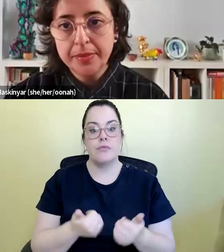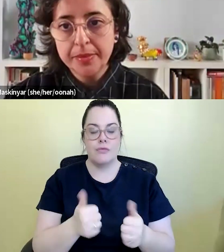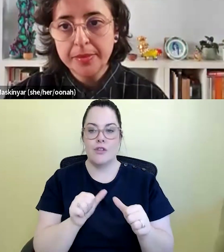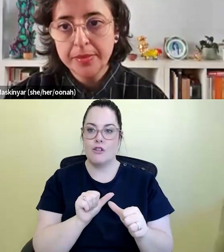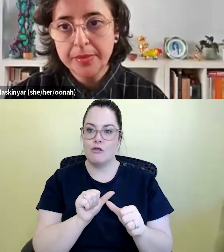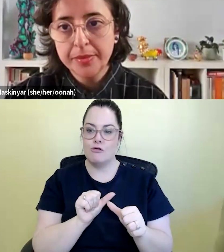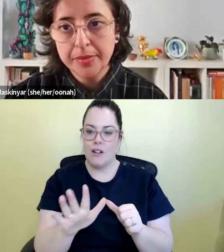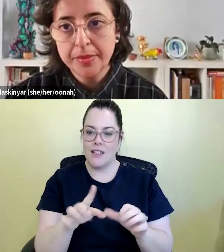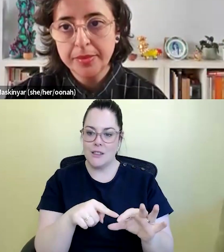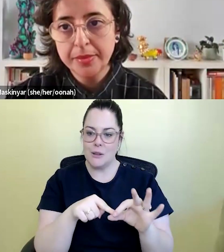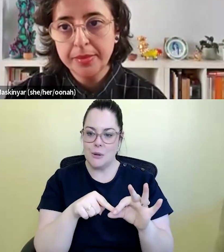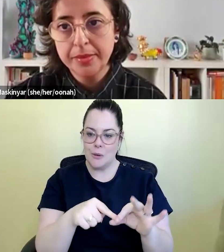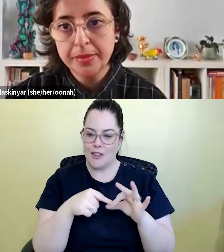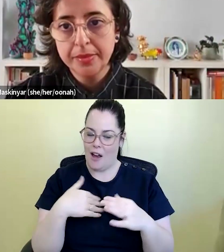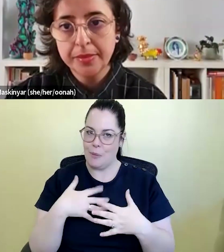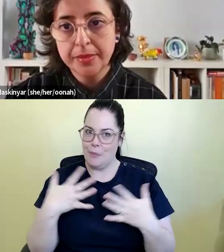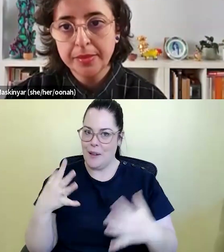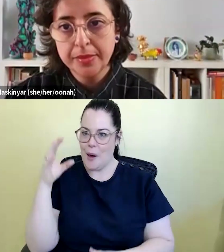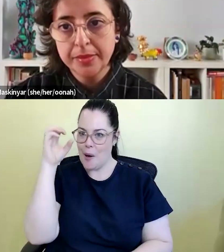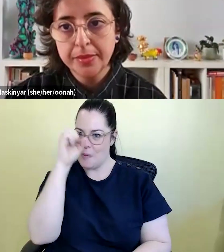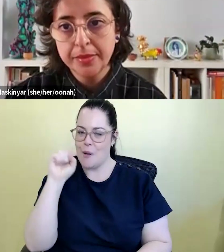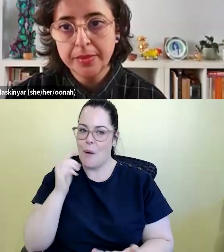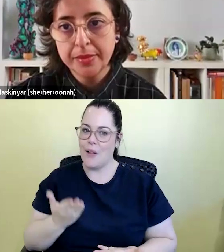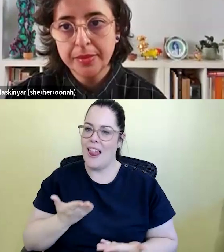that I have a strong opinion about, but I will hand over to Mikala. 'Is